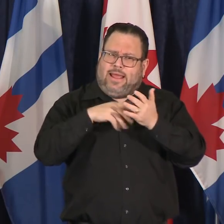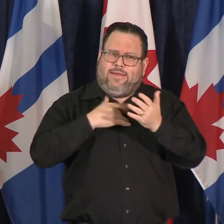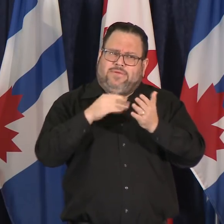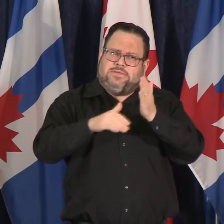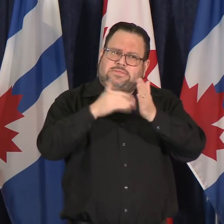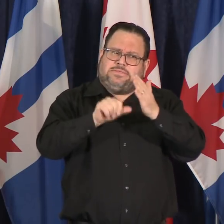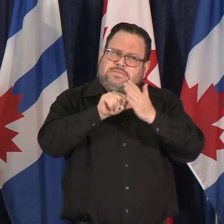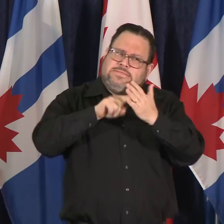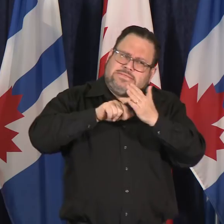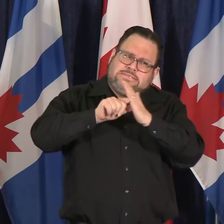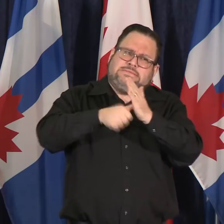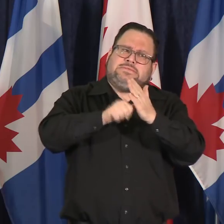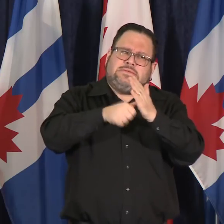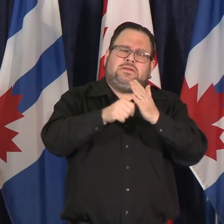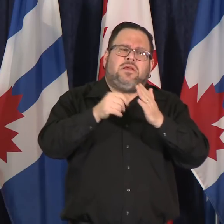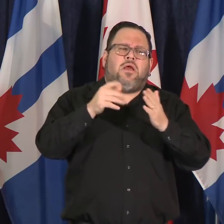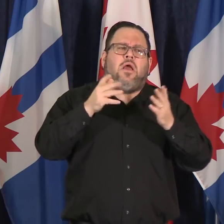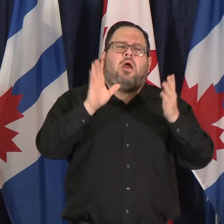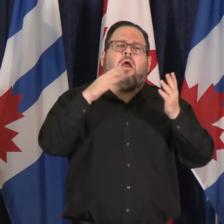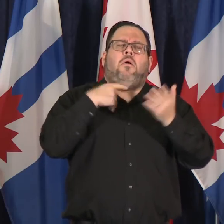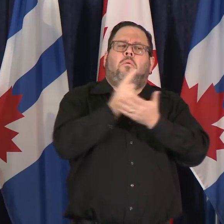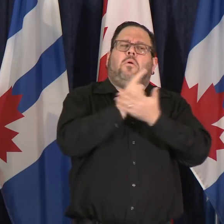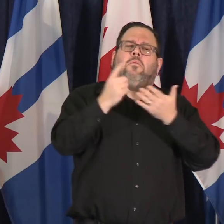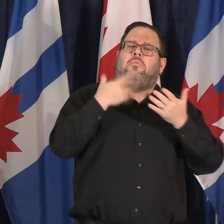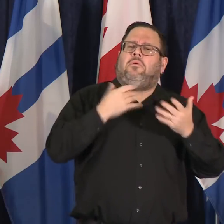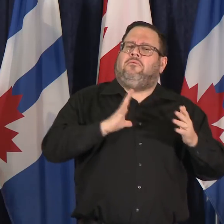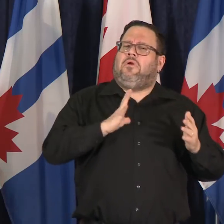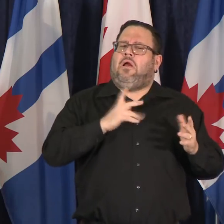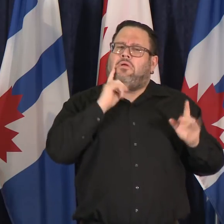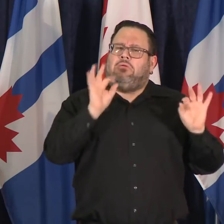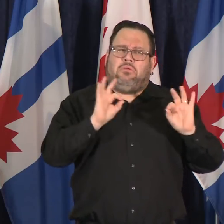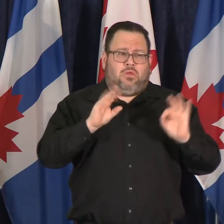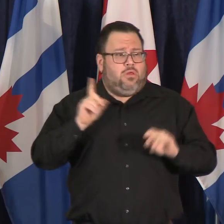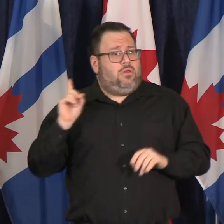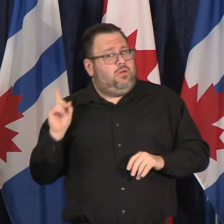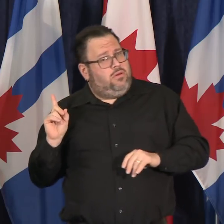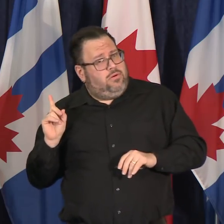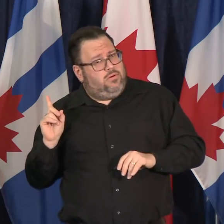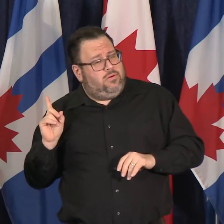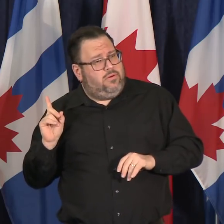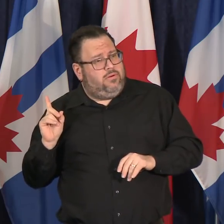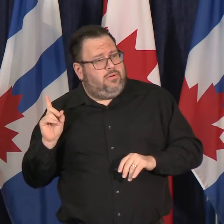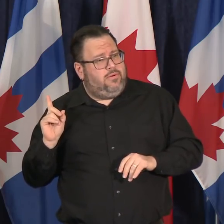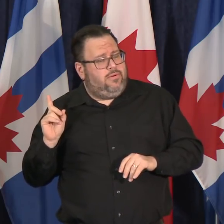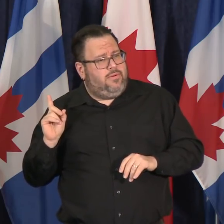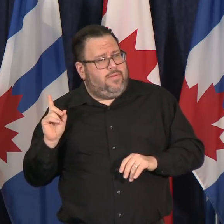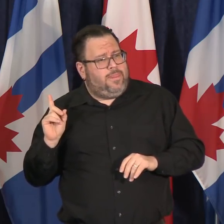routines well I think what we're seeing is quite a quite a bit of compliance I